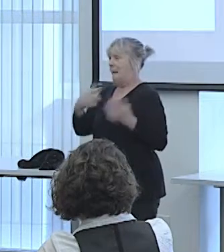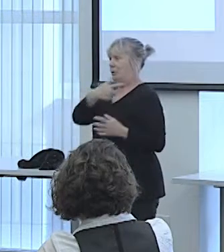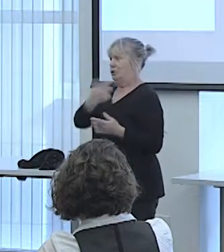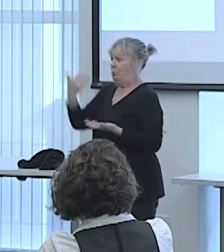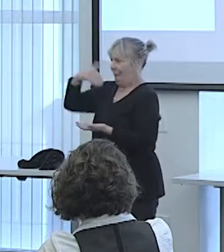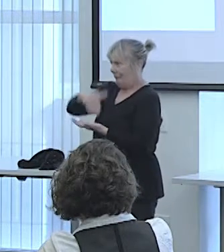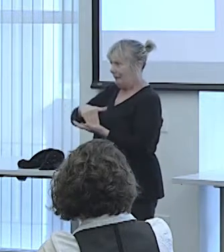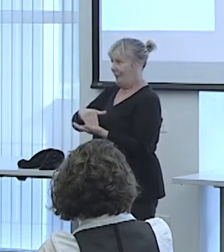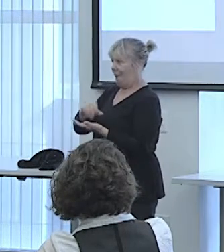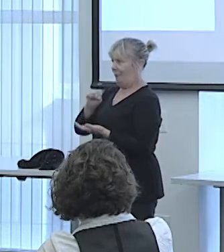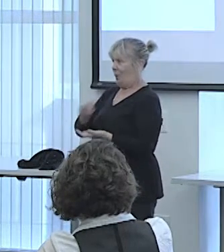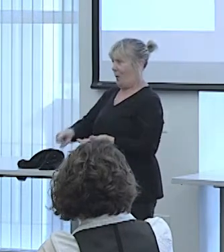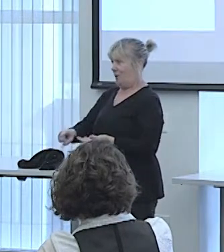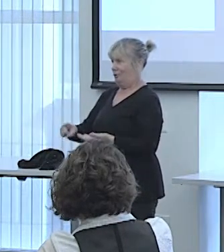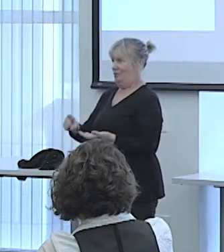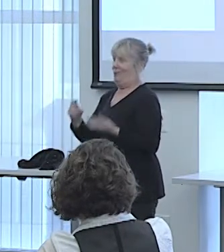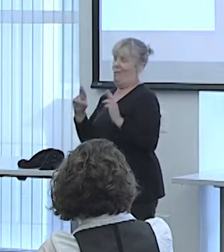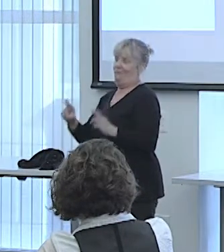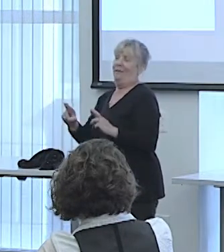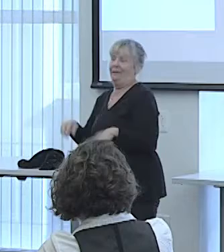So with our family first culture,